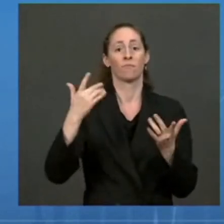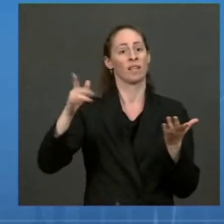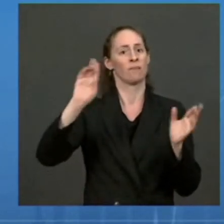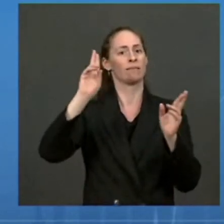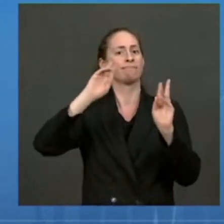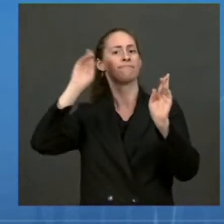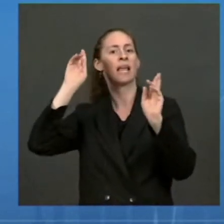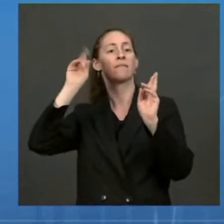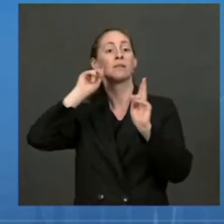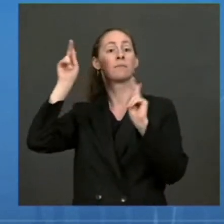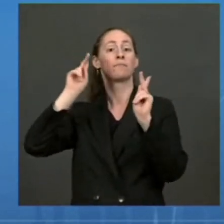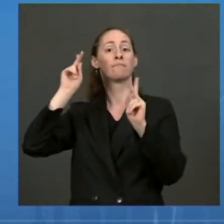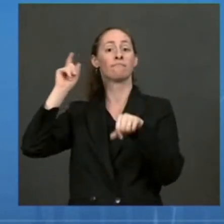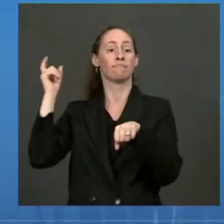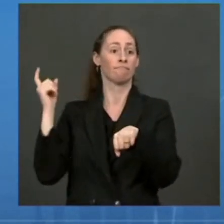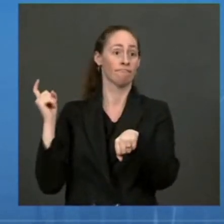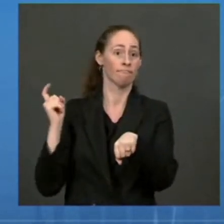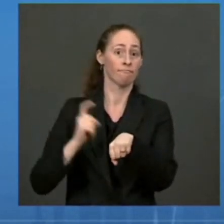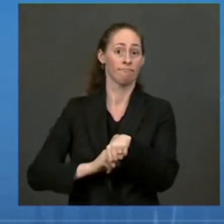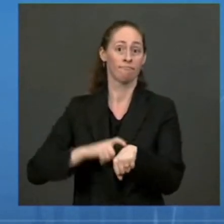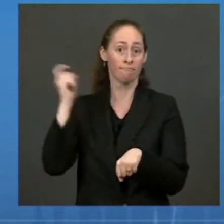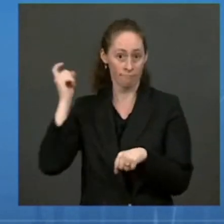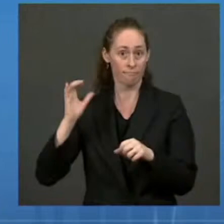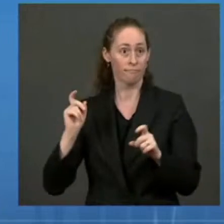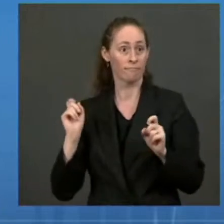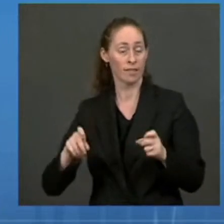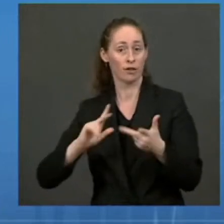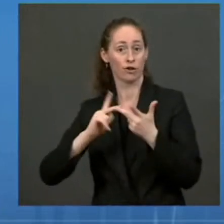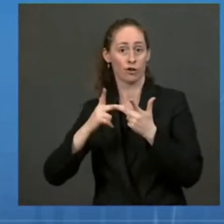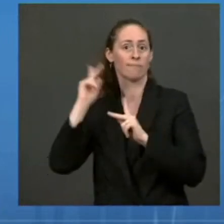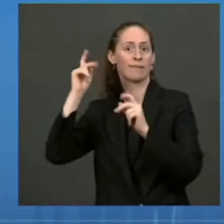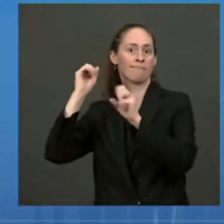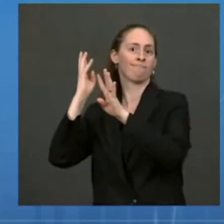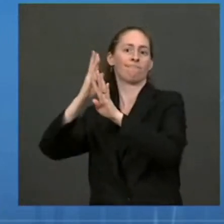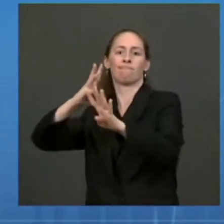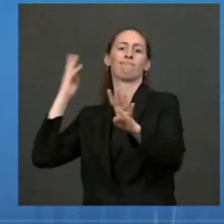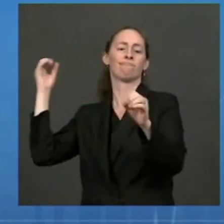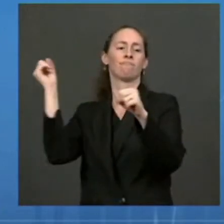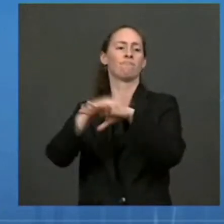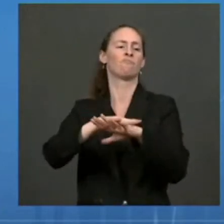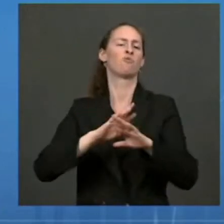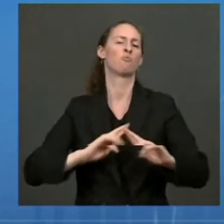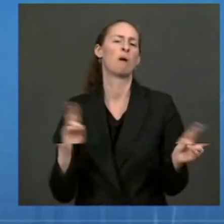WE HAVE BEEN USING OVER THE LAST FEW WEEKS TO DO THAT ALL- IMPORTANT COORDINATION SO THE PUBLIC COULD BE CONFIDENT THAT